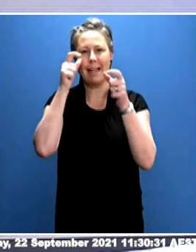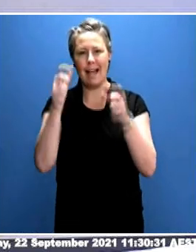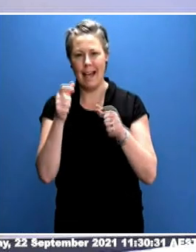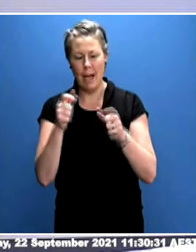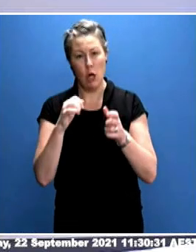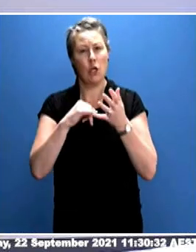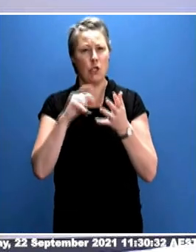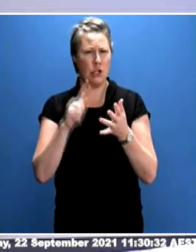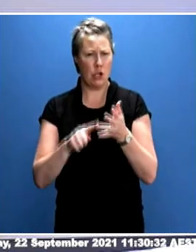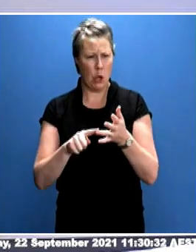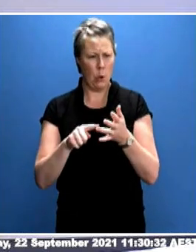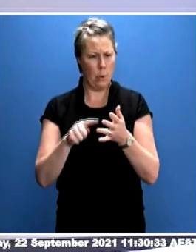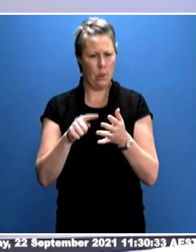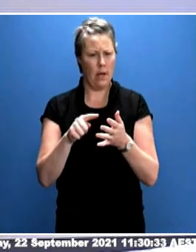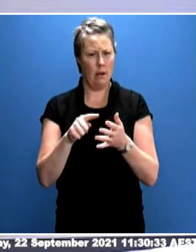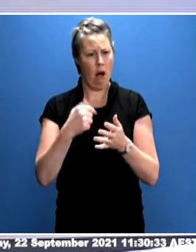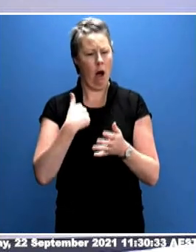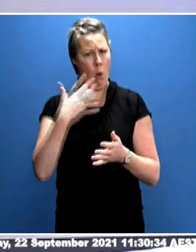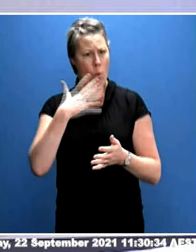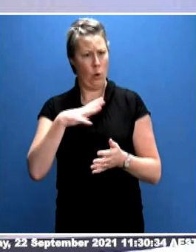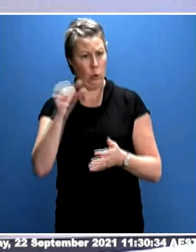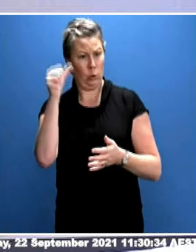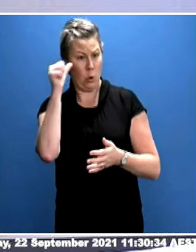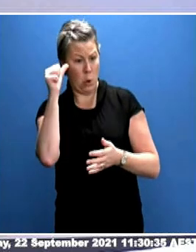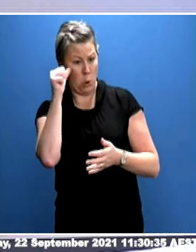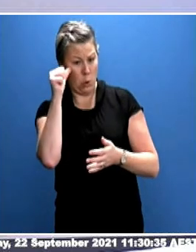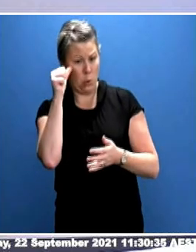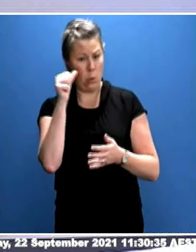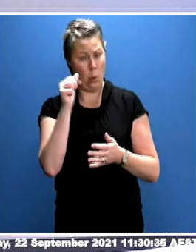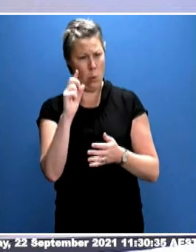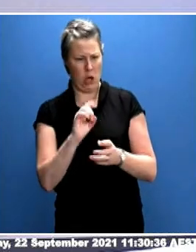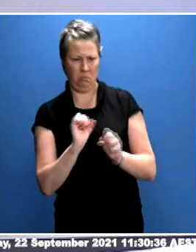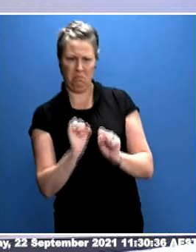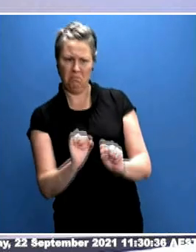observations, whether they relate to the Secure Care facility or not, to those